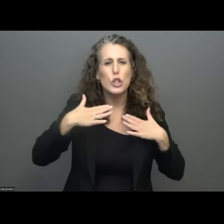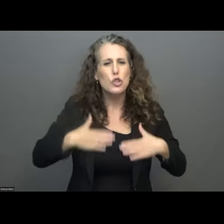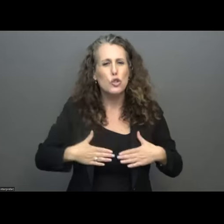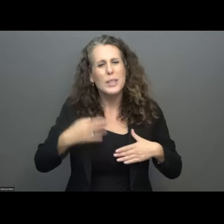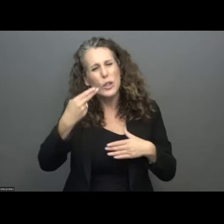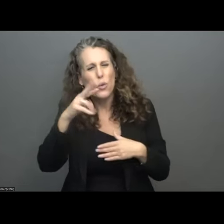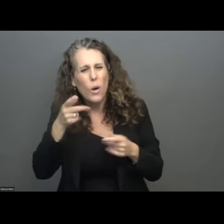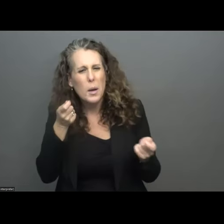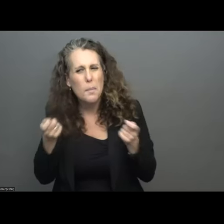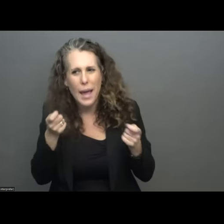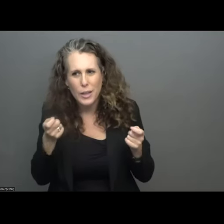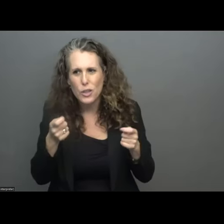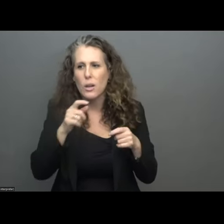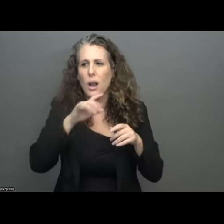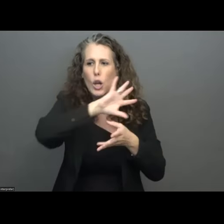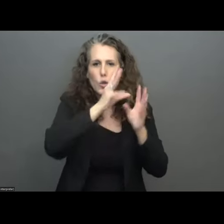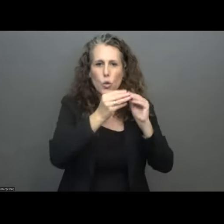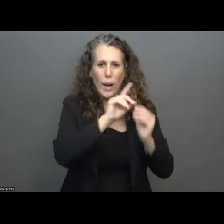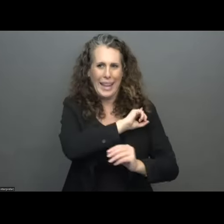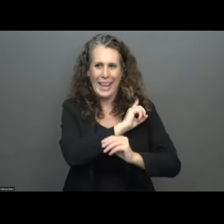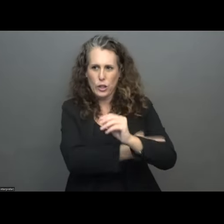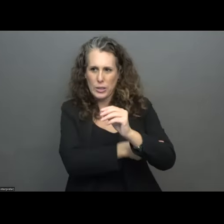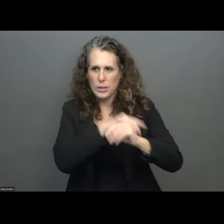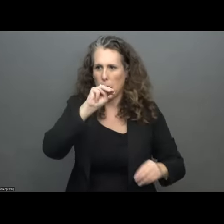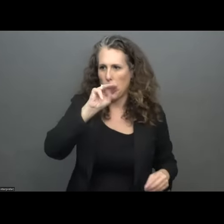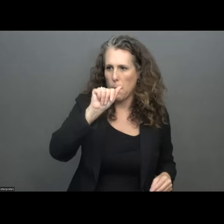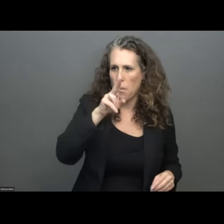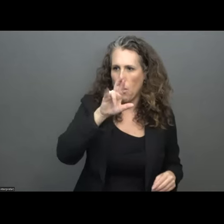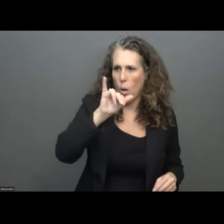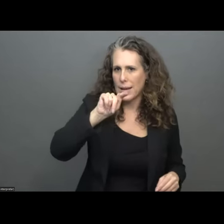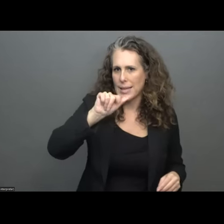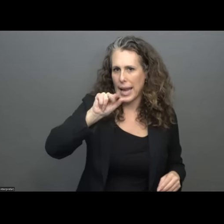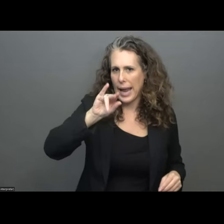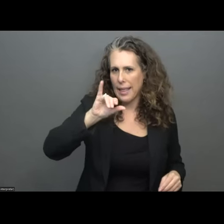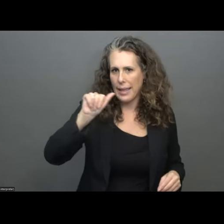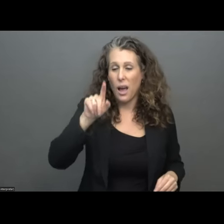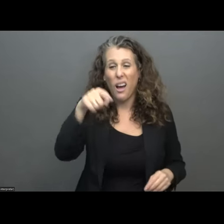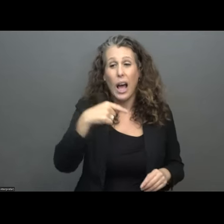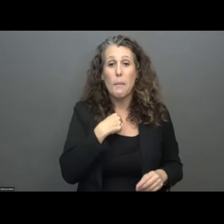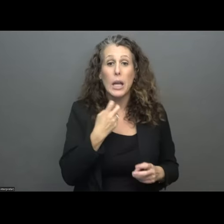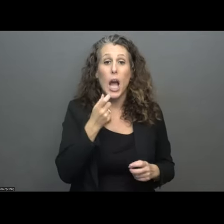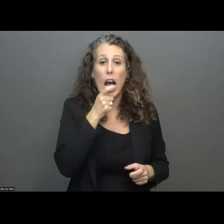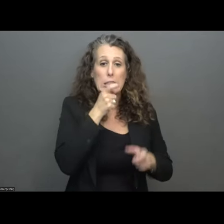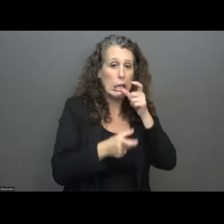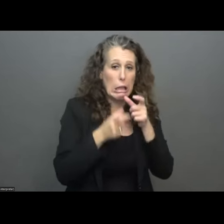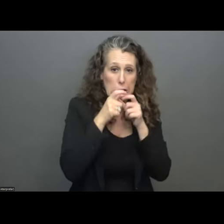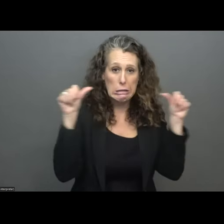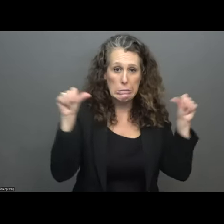energies, Mauritania, my apologies if I have any mispronounced any of the names.